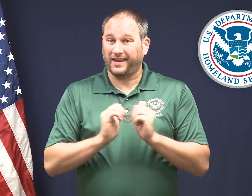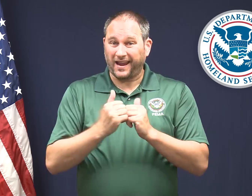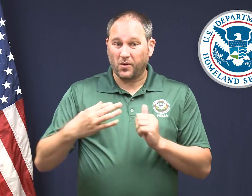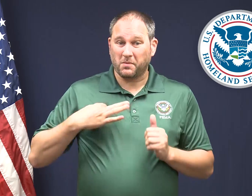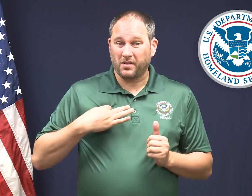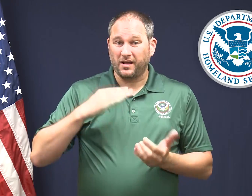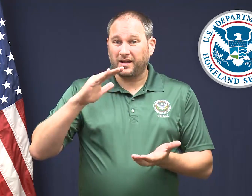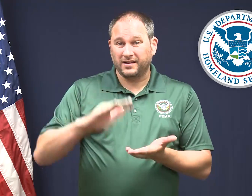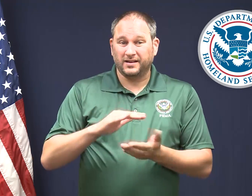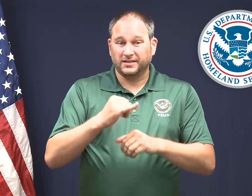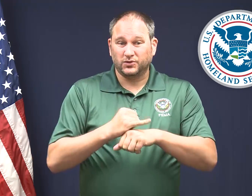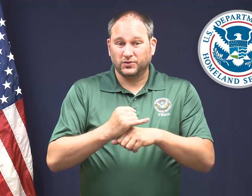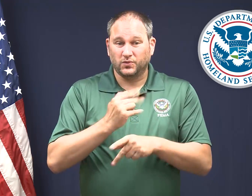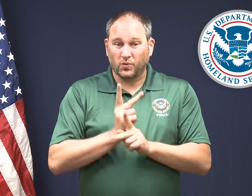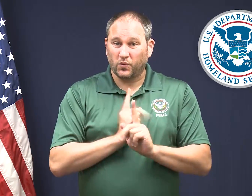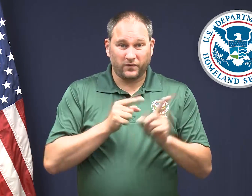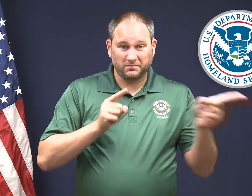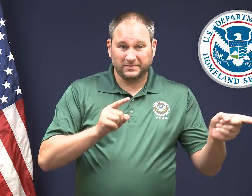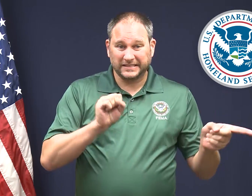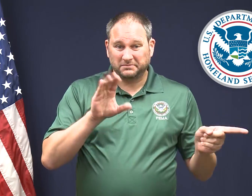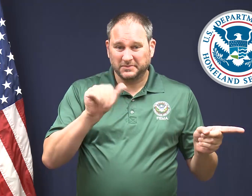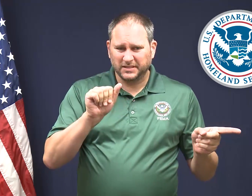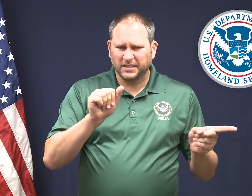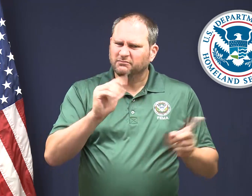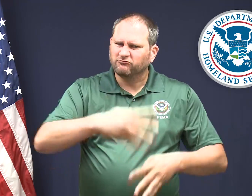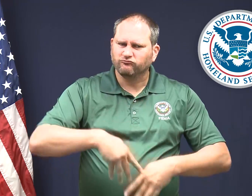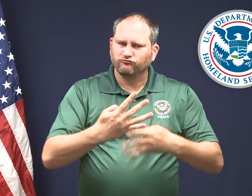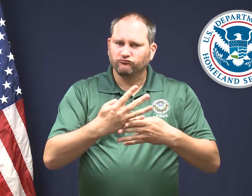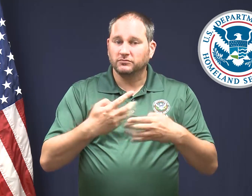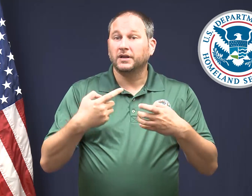To apply for an SBA low-interest disaster loan, you can apply online using the